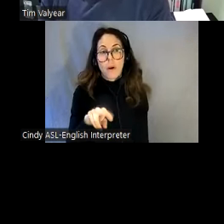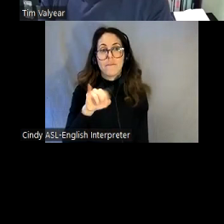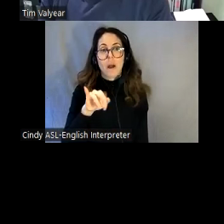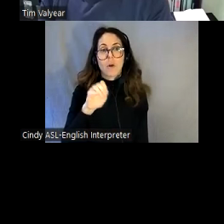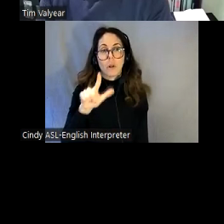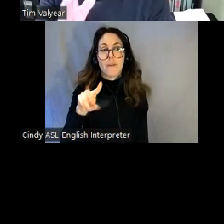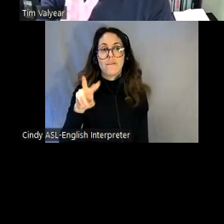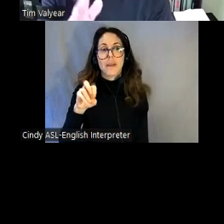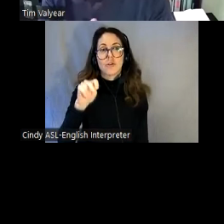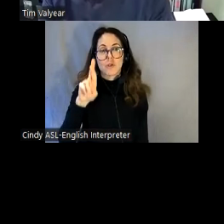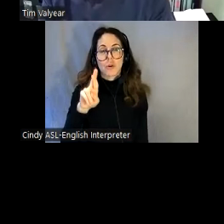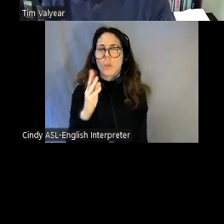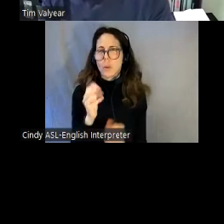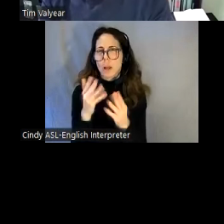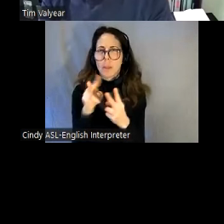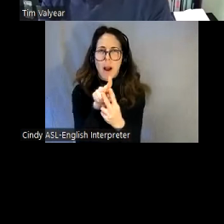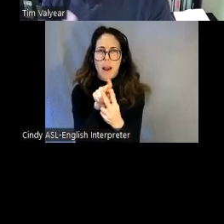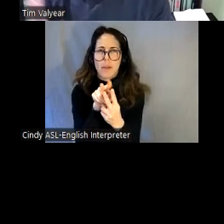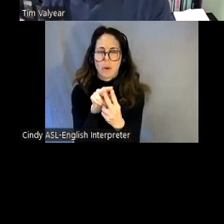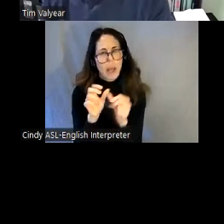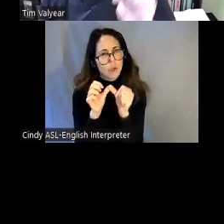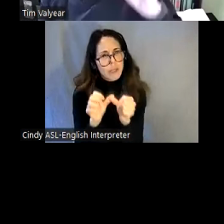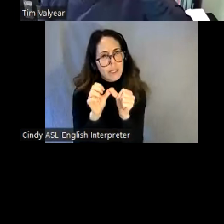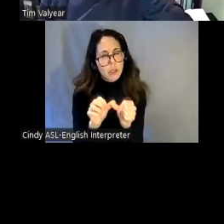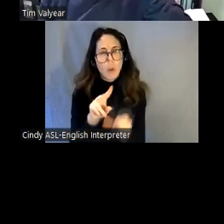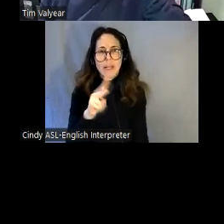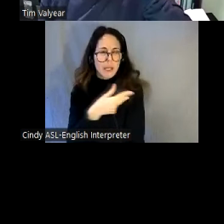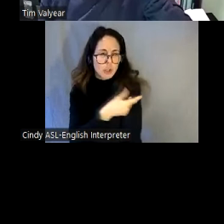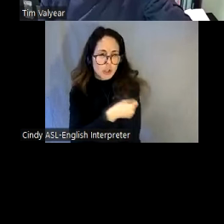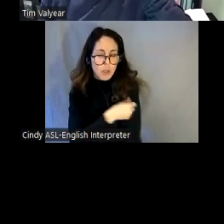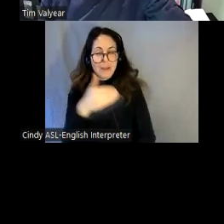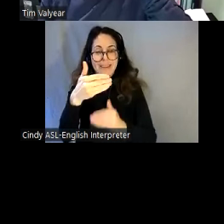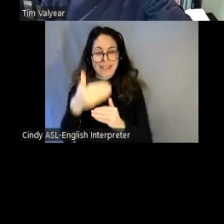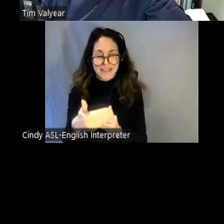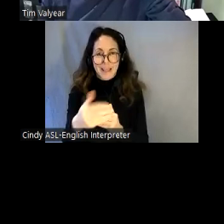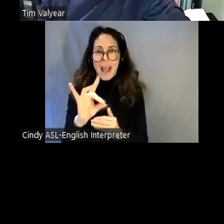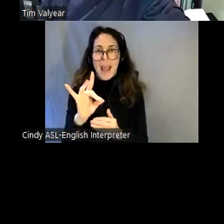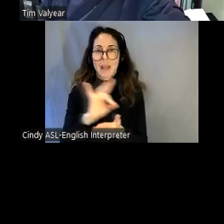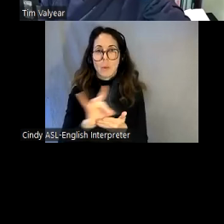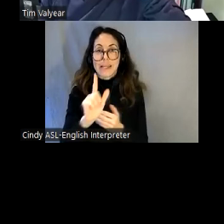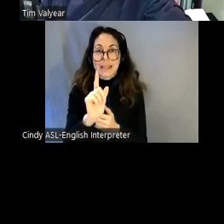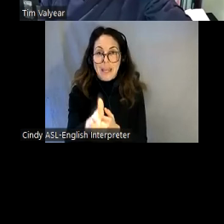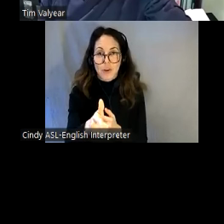very rare. For adults age 30 and older, either an MRNA vaccine or a viral vector vaccine is recommended.